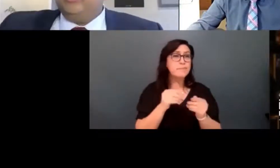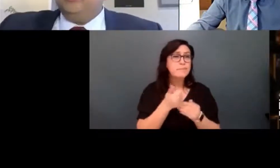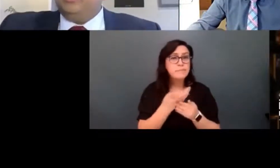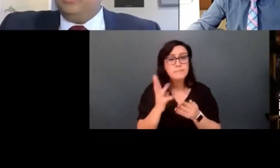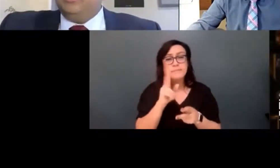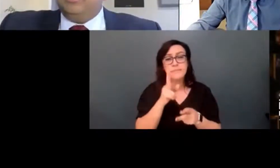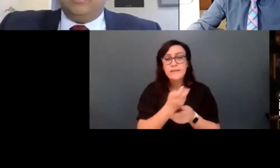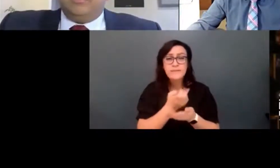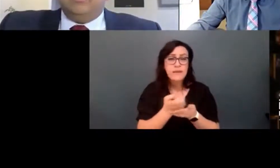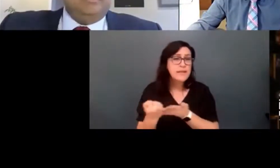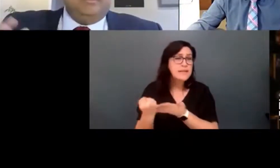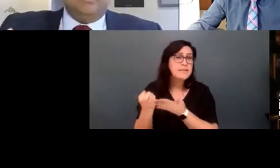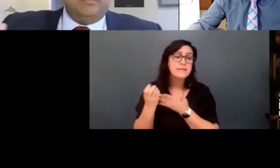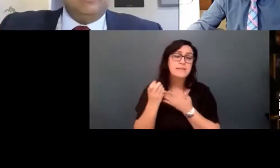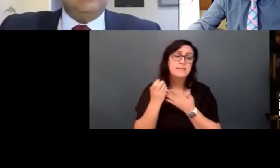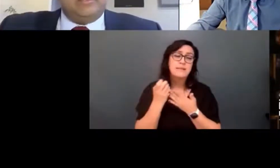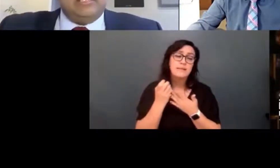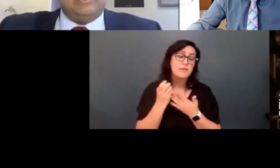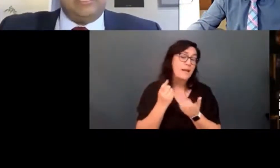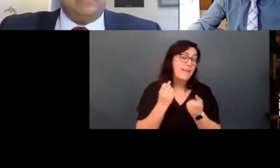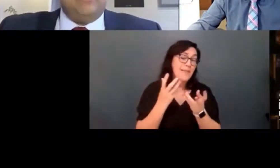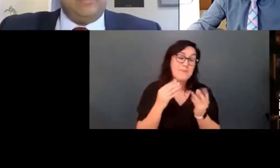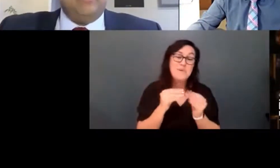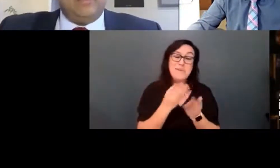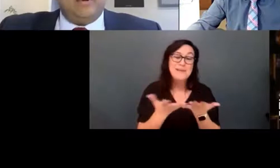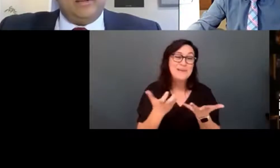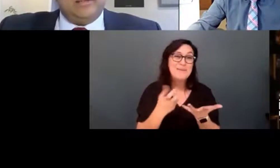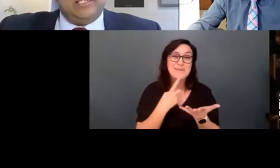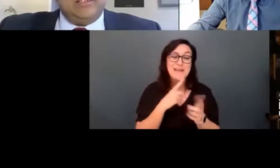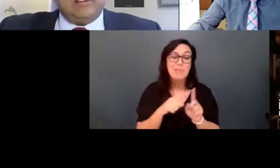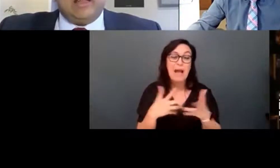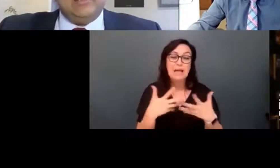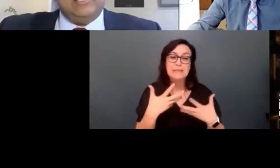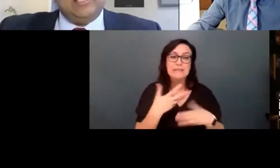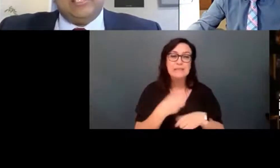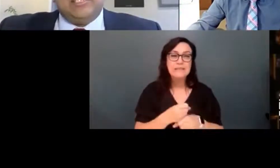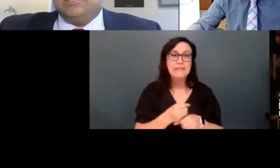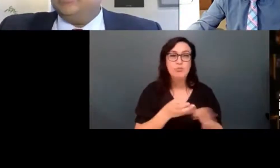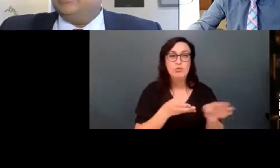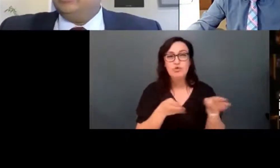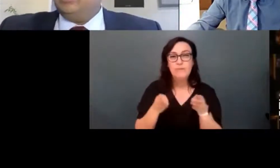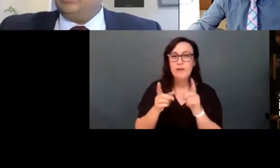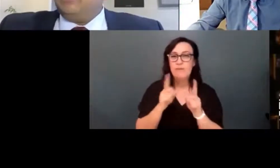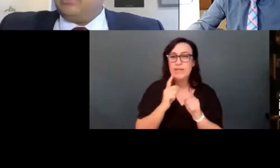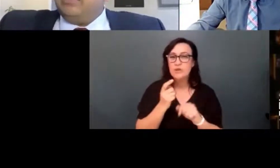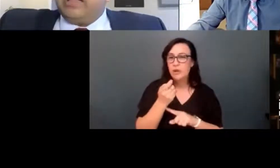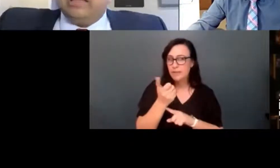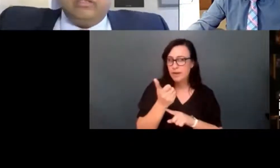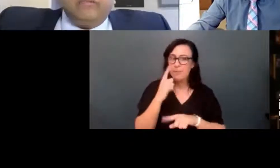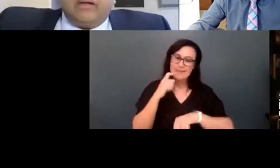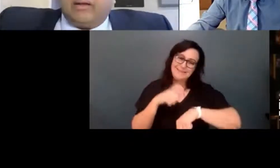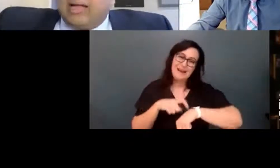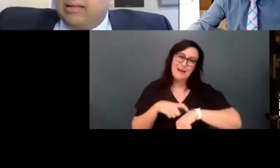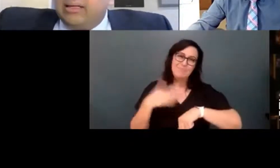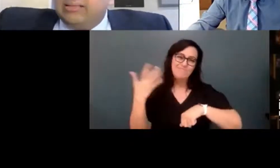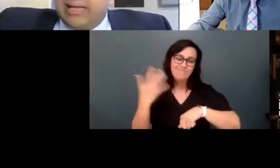but in the interest of time, I want to shift our conversation just a touch. I'd like to invite our colleague, Tabatha Riece-Miller